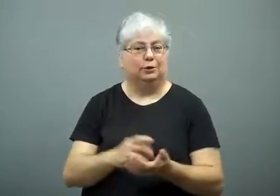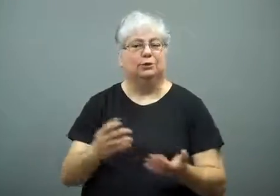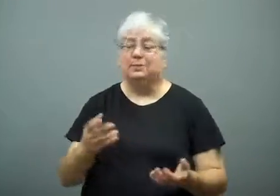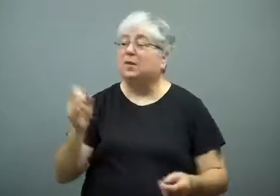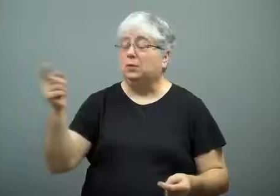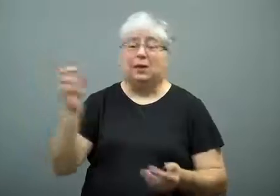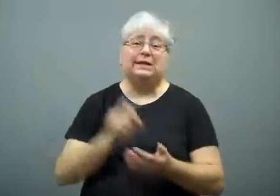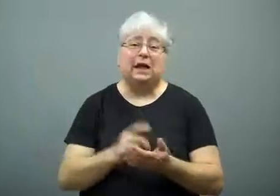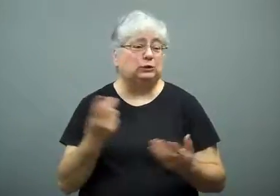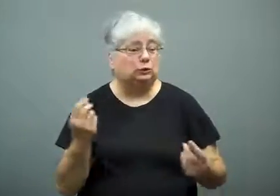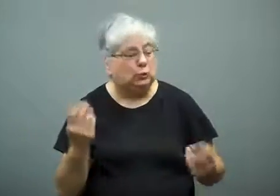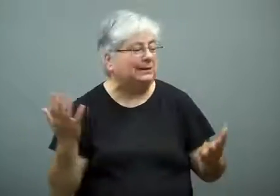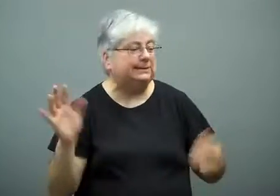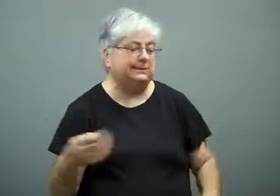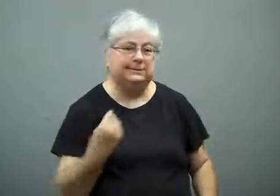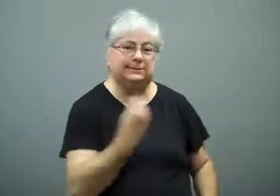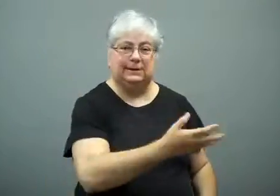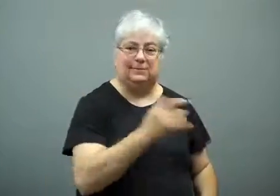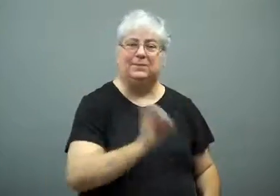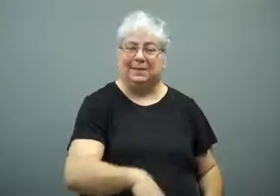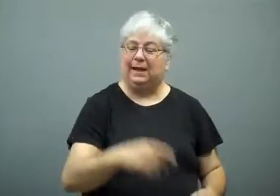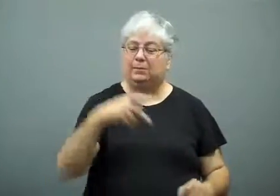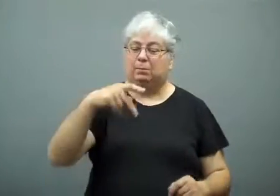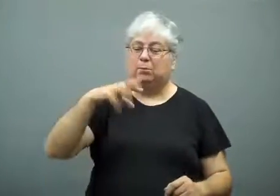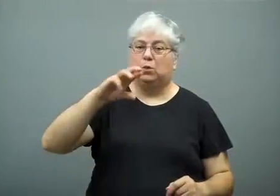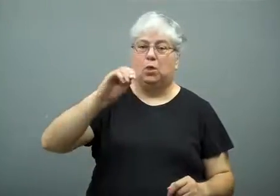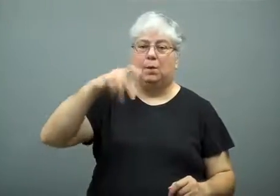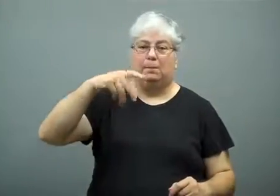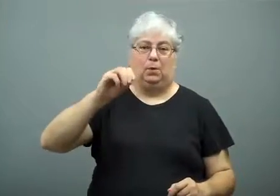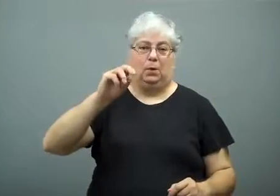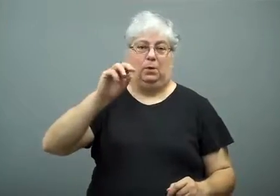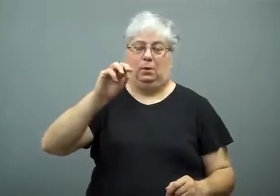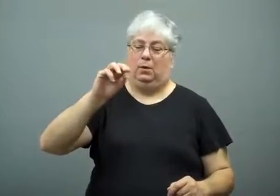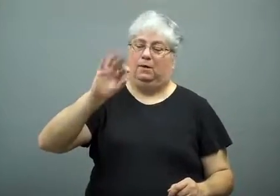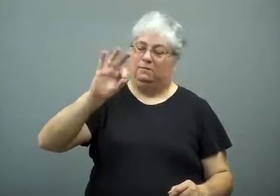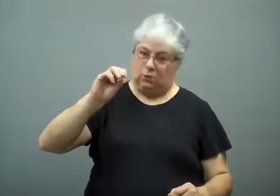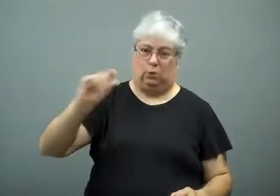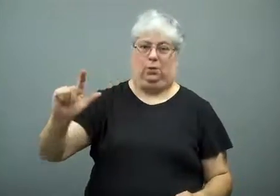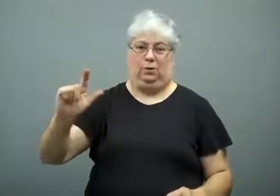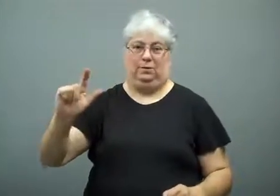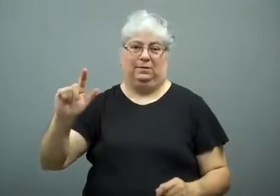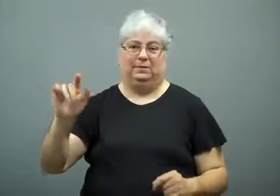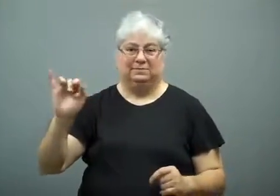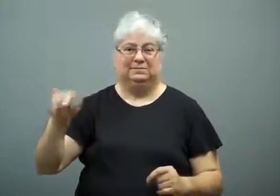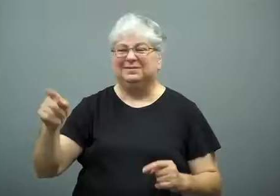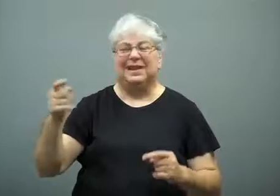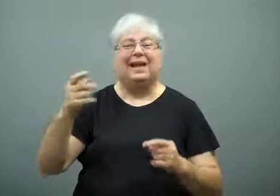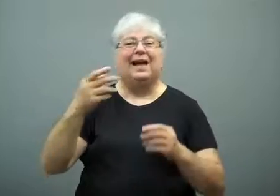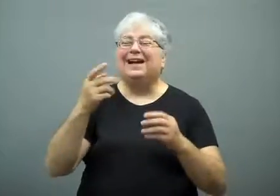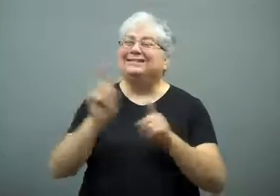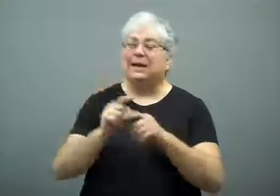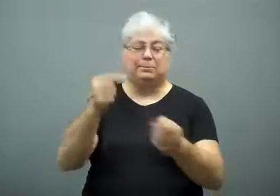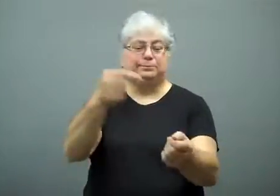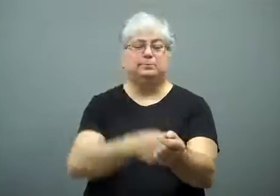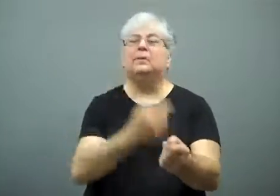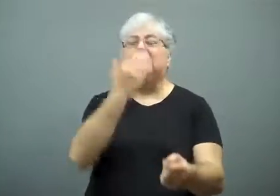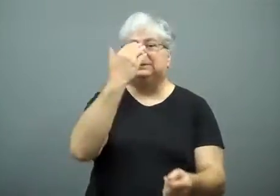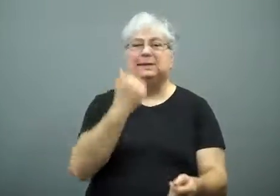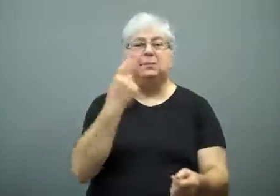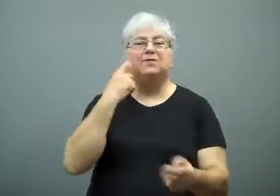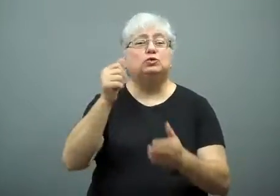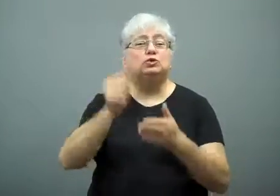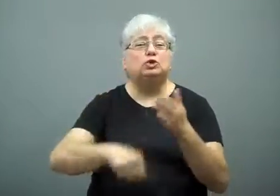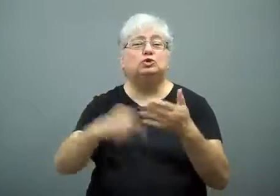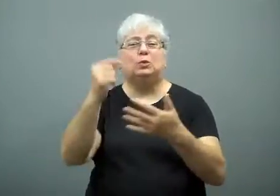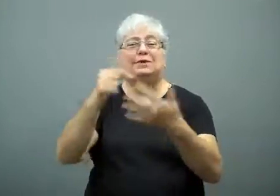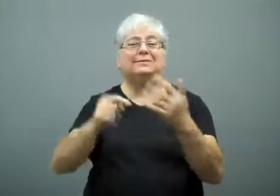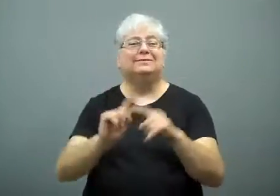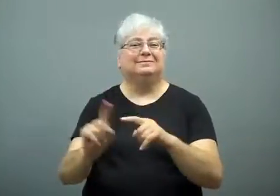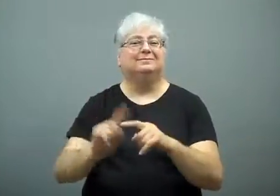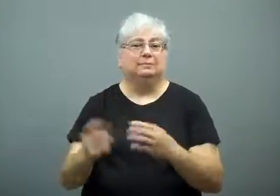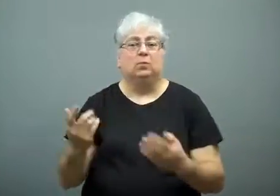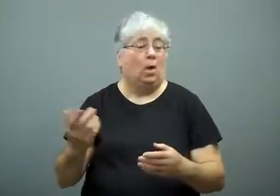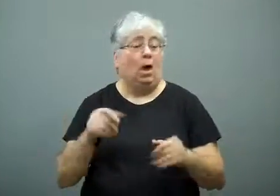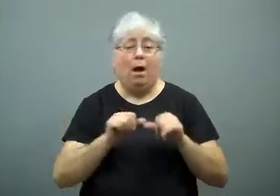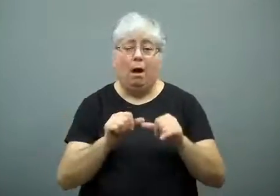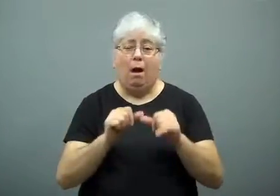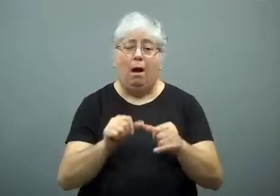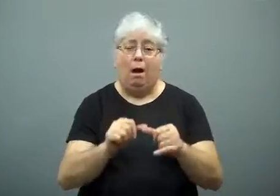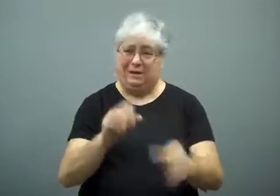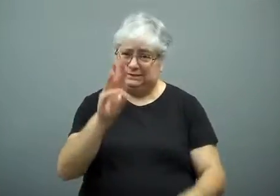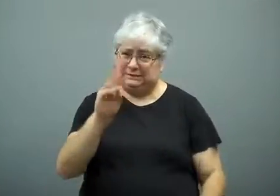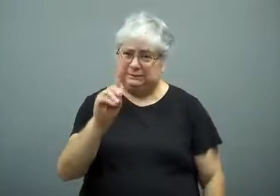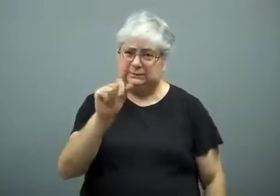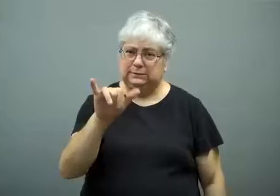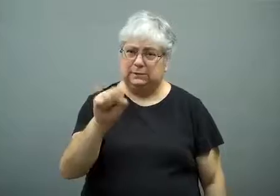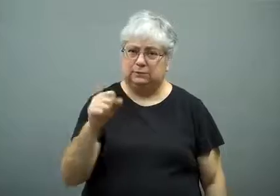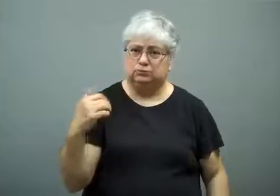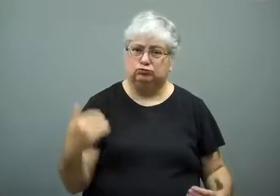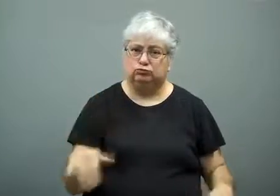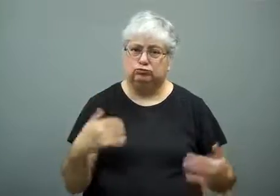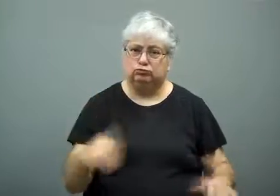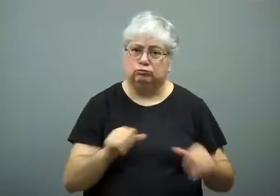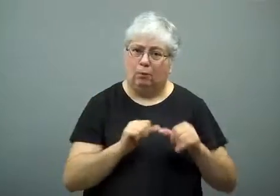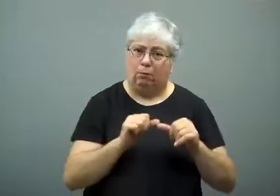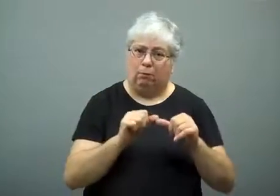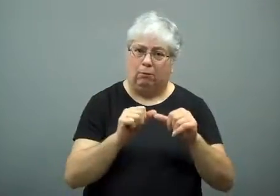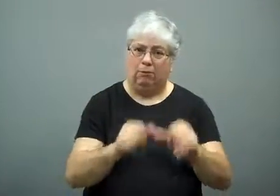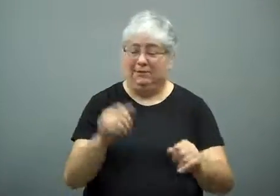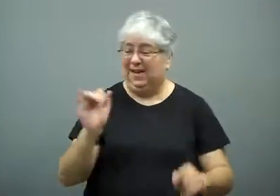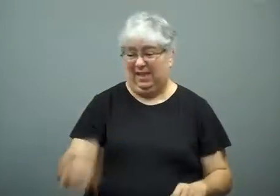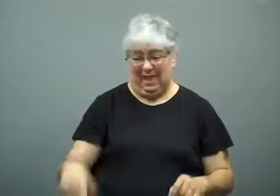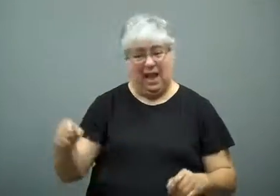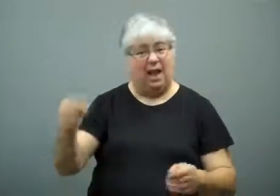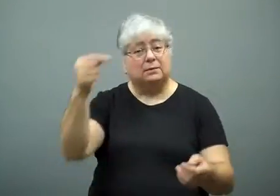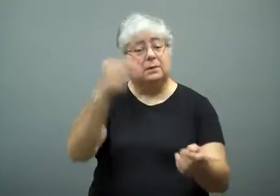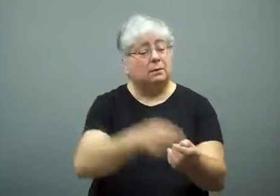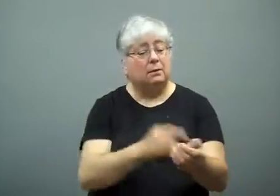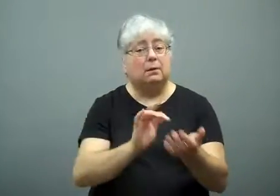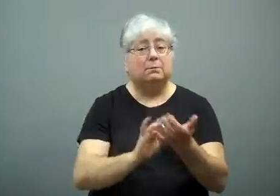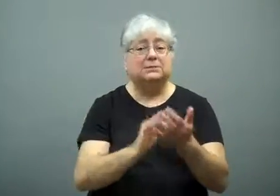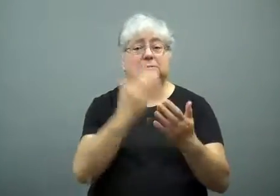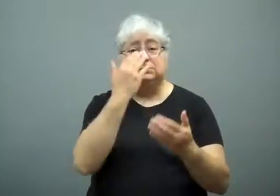Murray gave Jackson propofol. It's a surgical anesthesia.